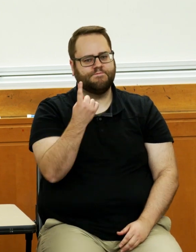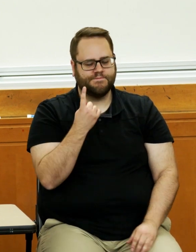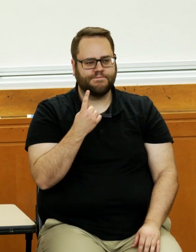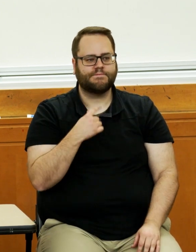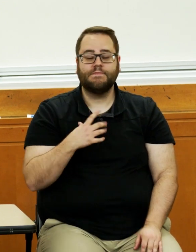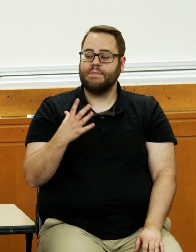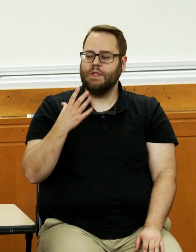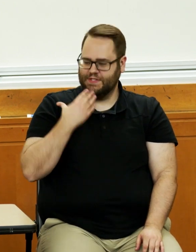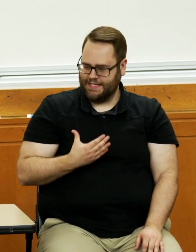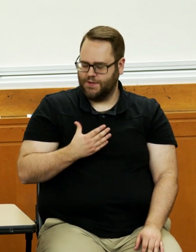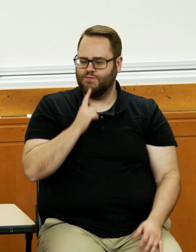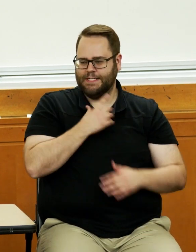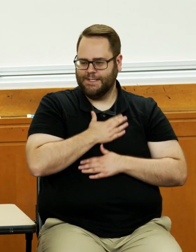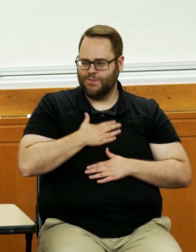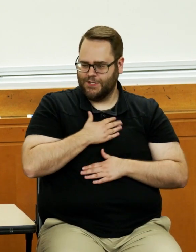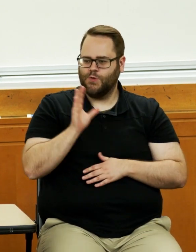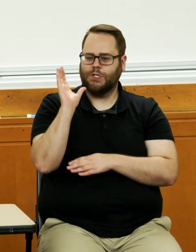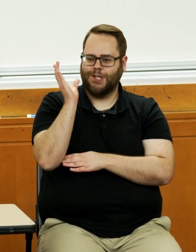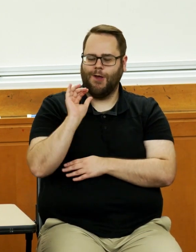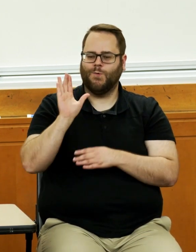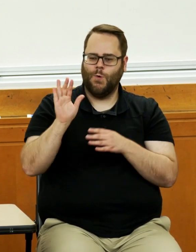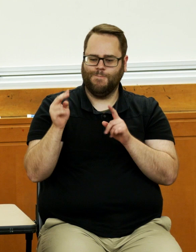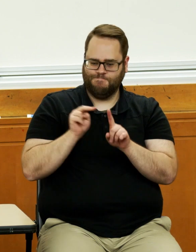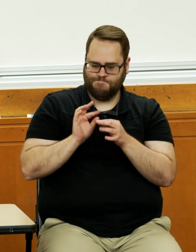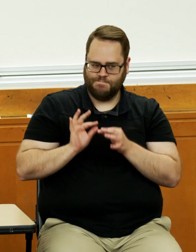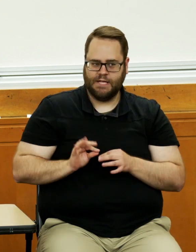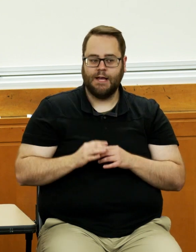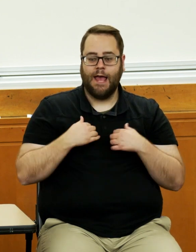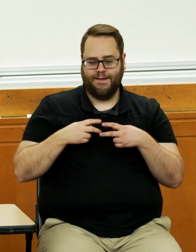So, thank you. Really appreciate your talk and your insights. I have two questions. We'll play